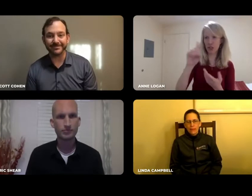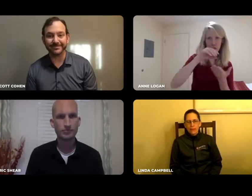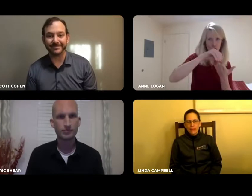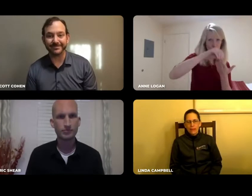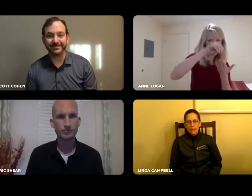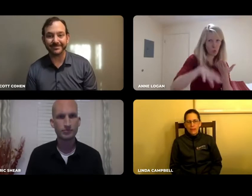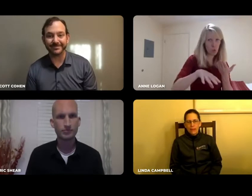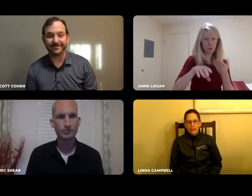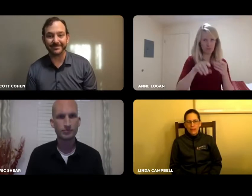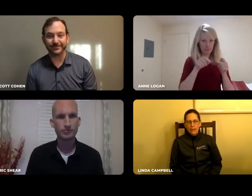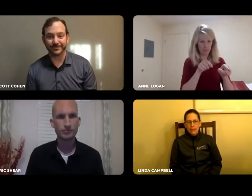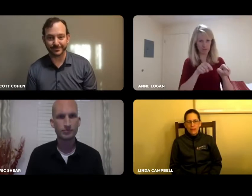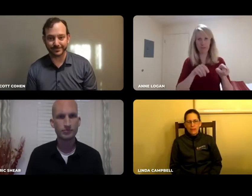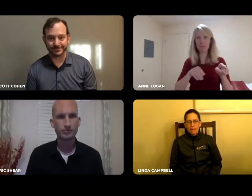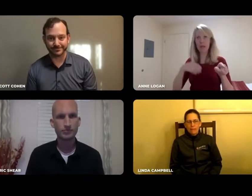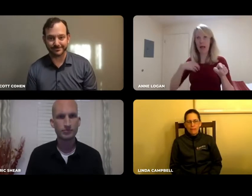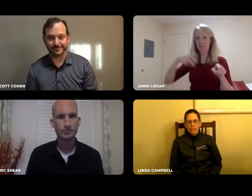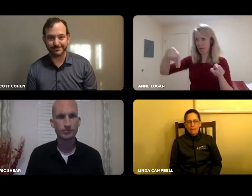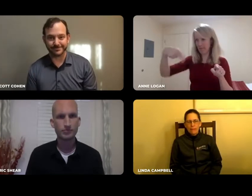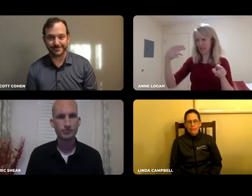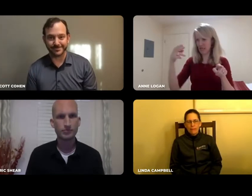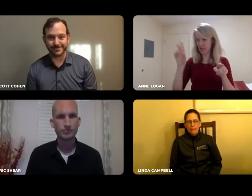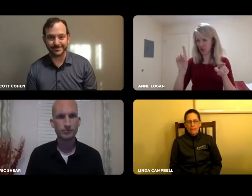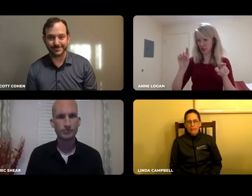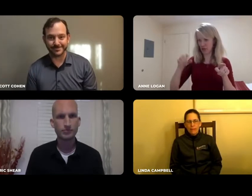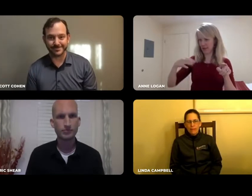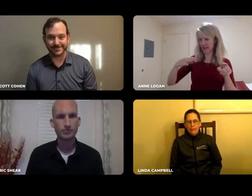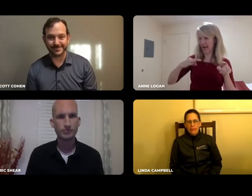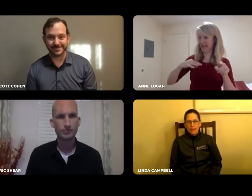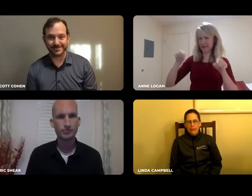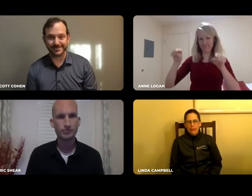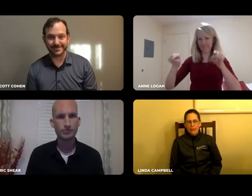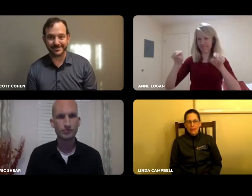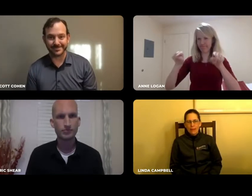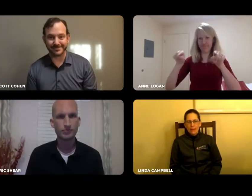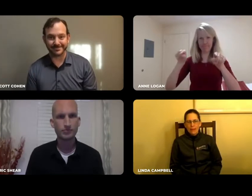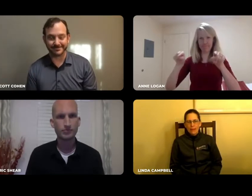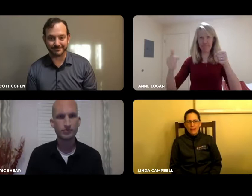You have a PhD student or candidate